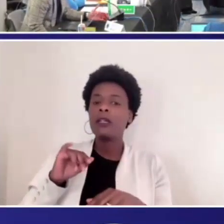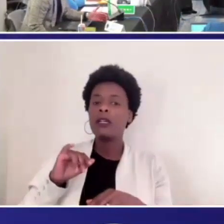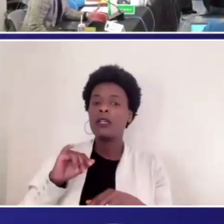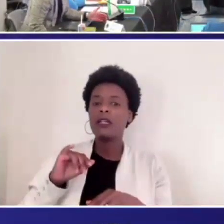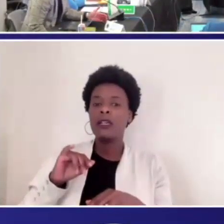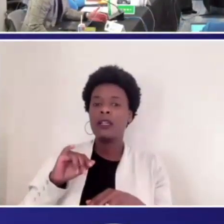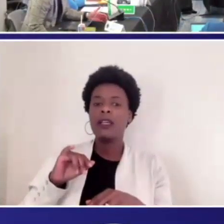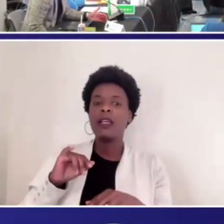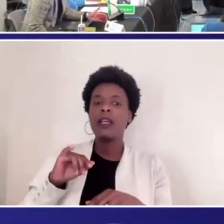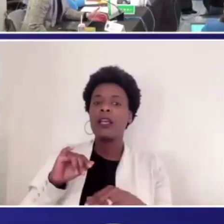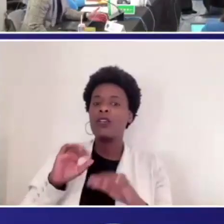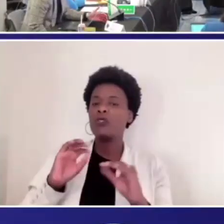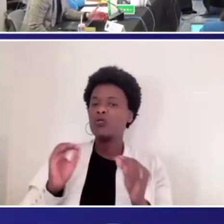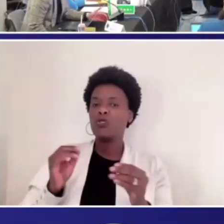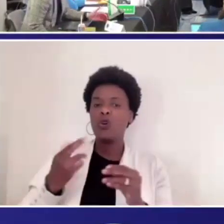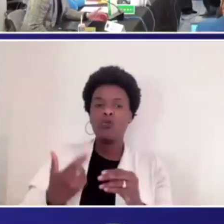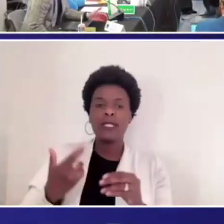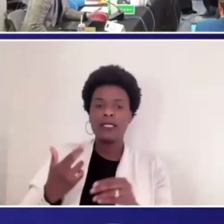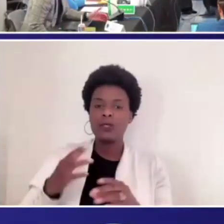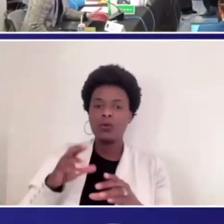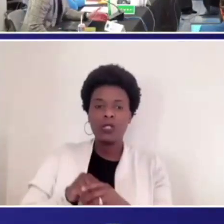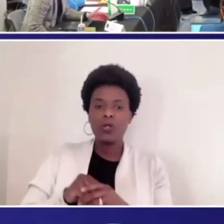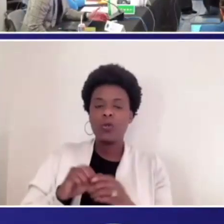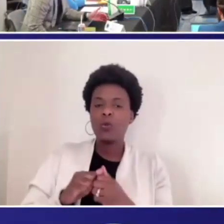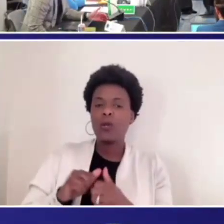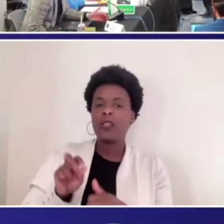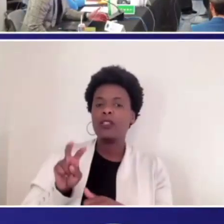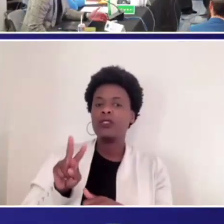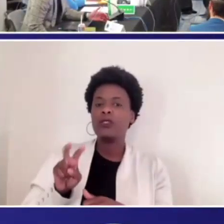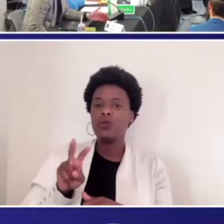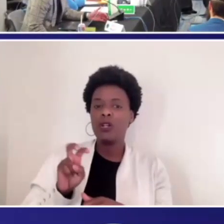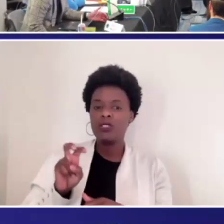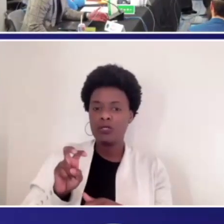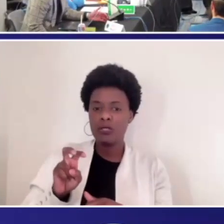tuition, much like what Grad PLUS did over the last 20,30 years.